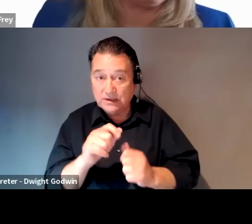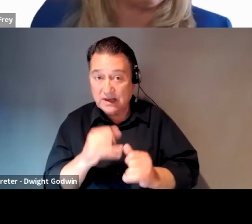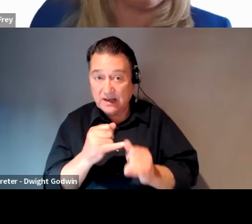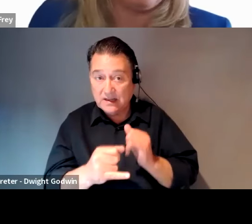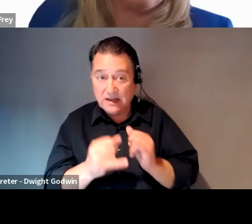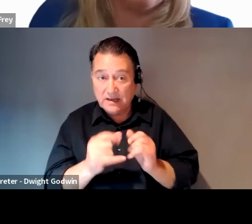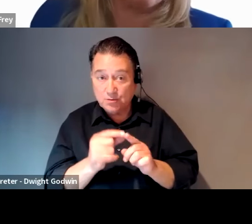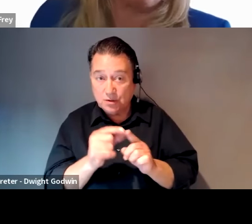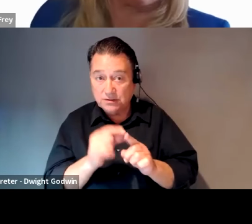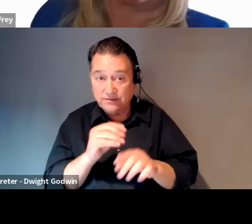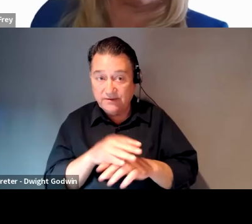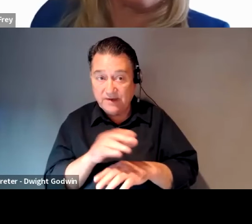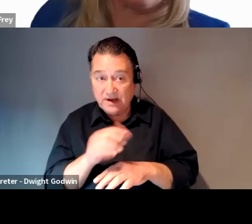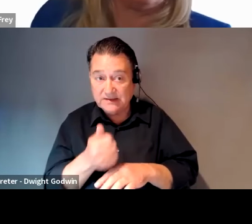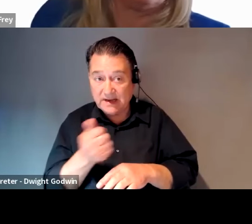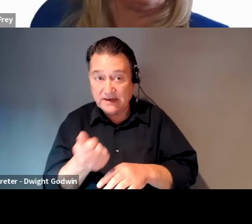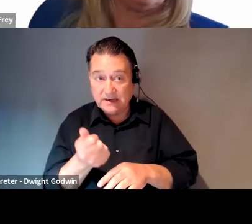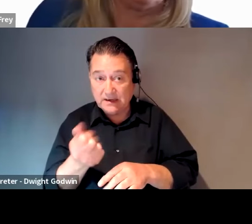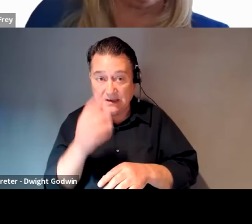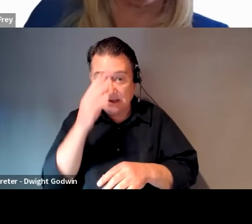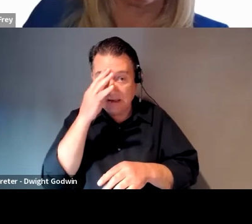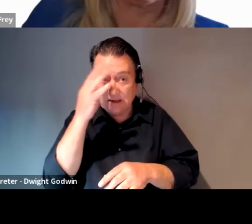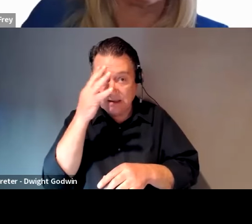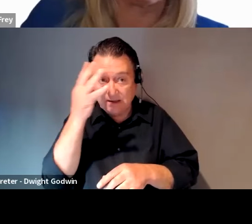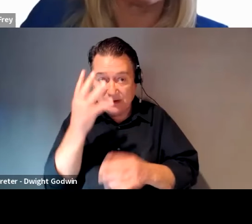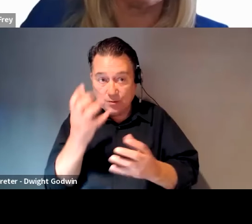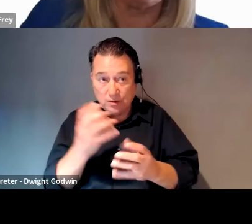any other innovations that you would like to share with the group today?